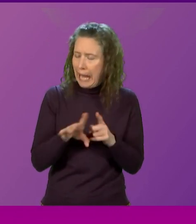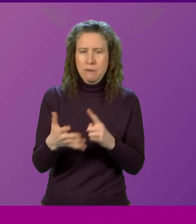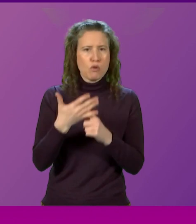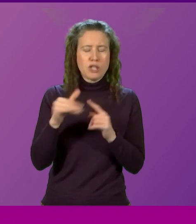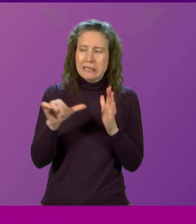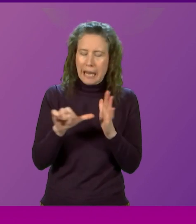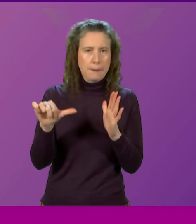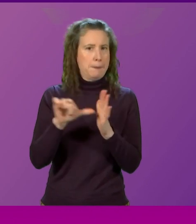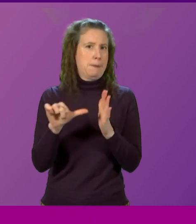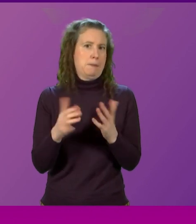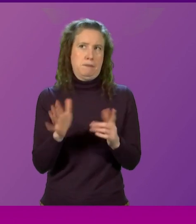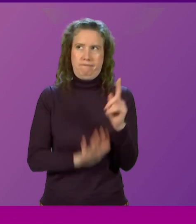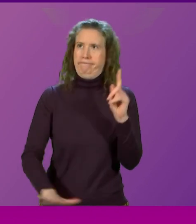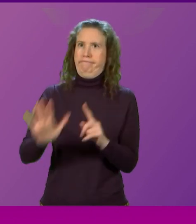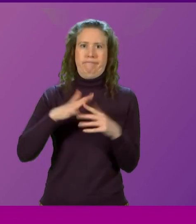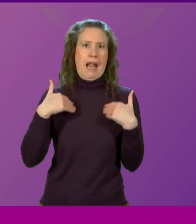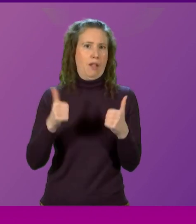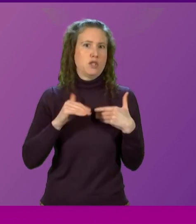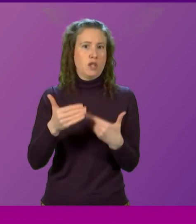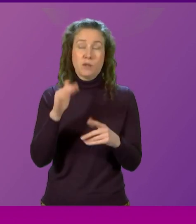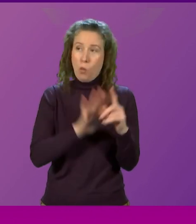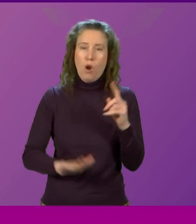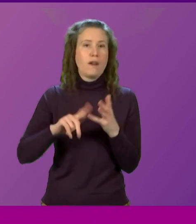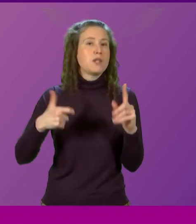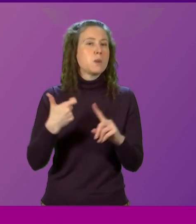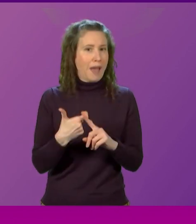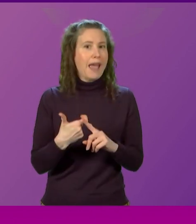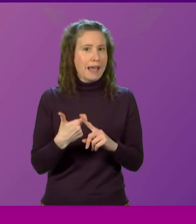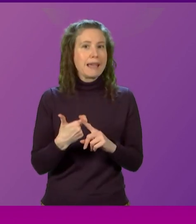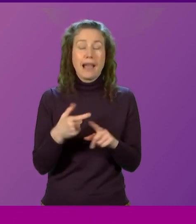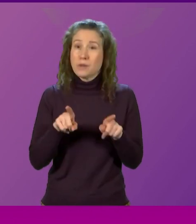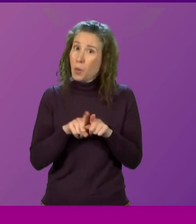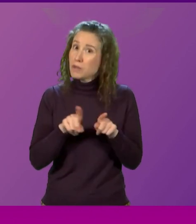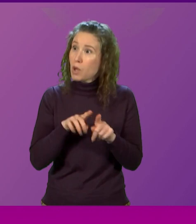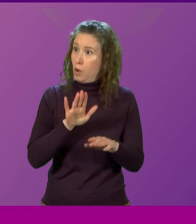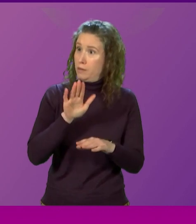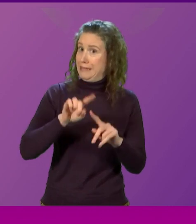by health services in all parts of the United Kingdom and, indeed, further afield.